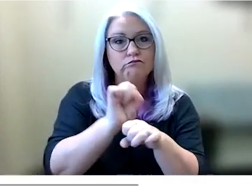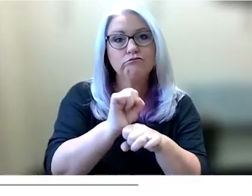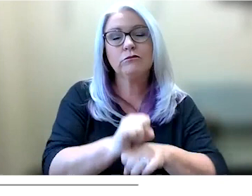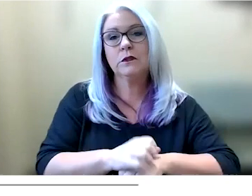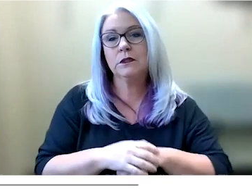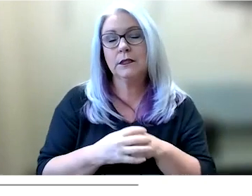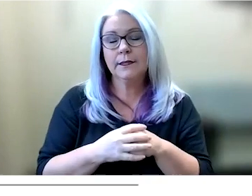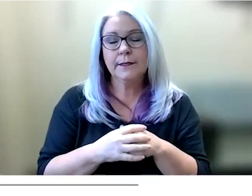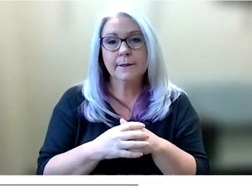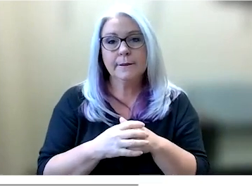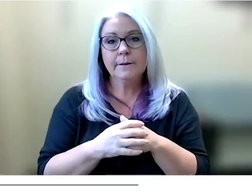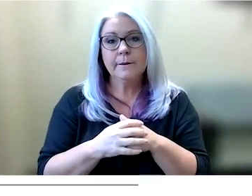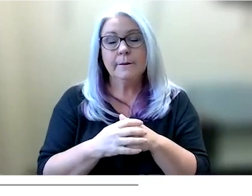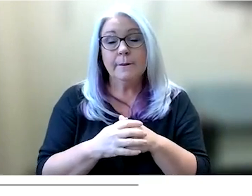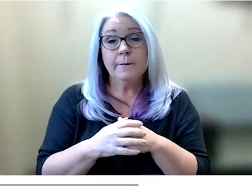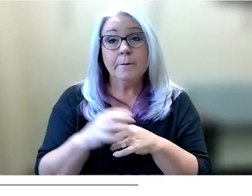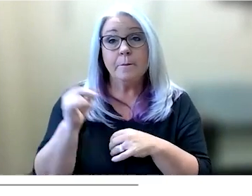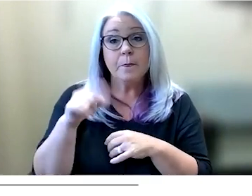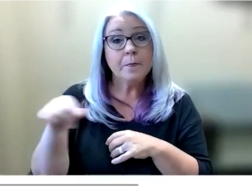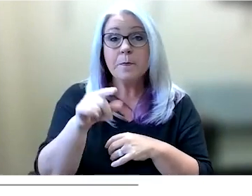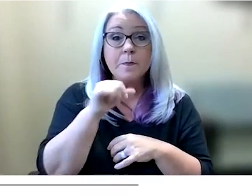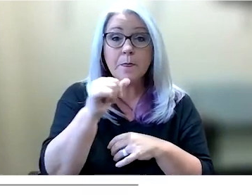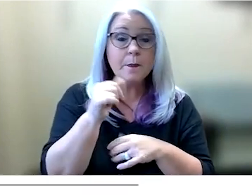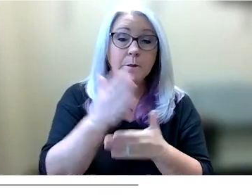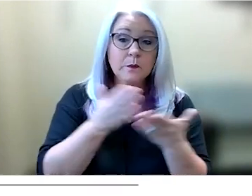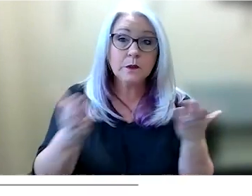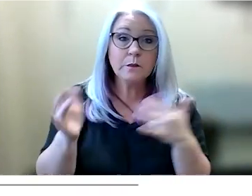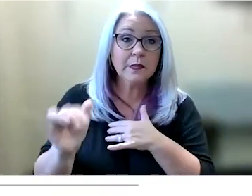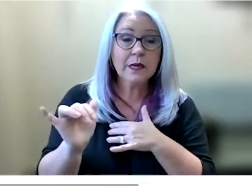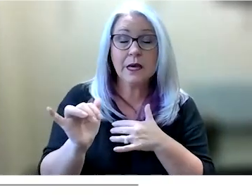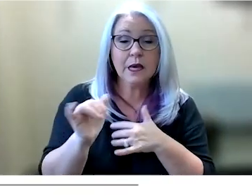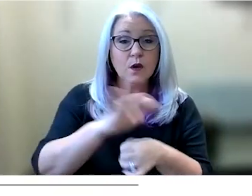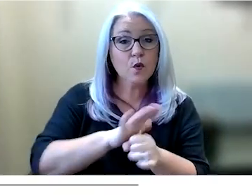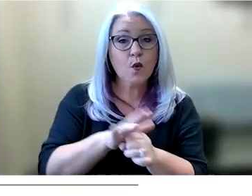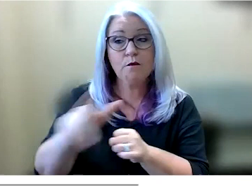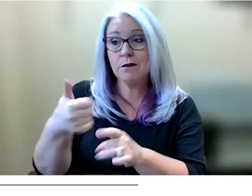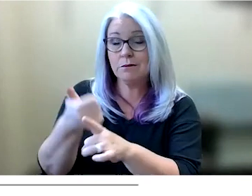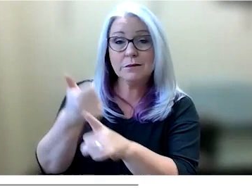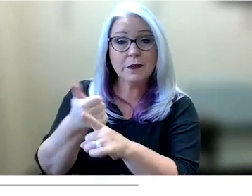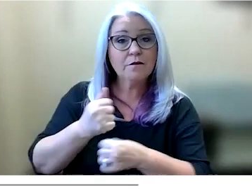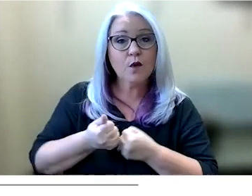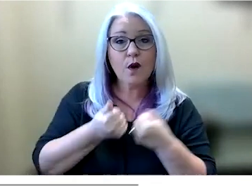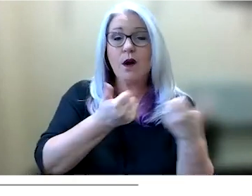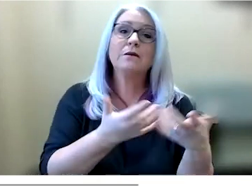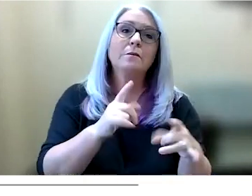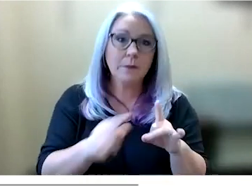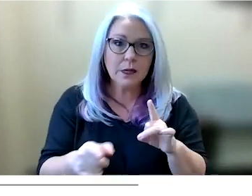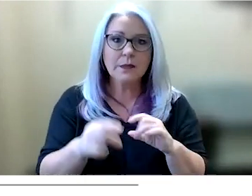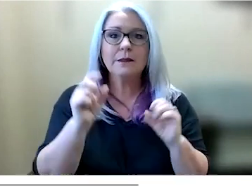COVID causes but it's being diagnosed now because people with long COVID are more exhibiting the symptoms of it.